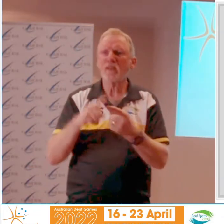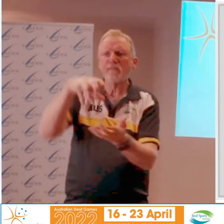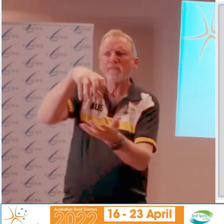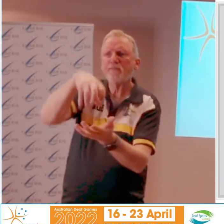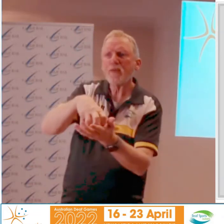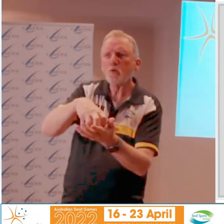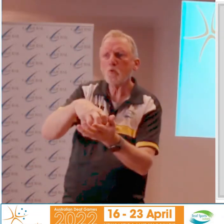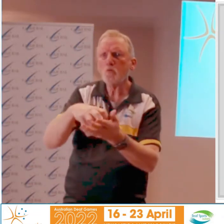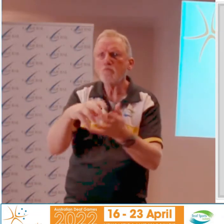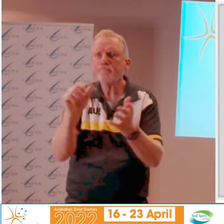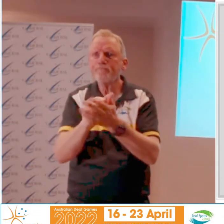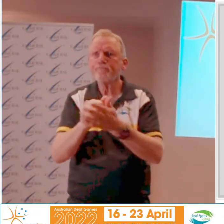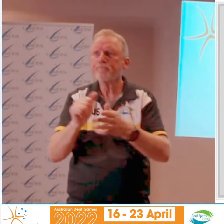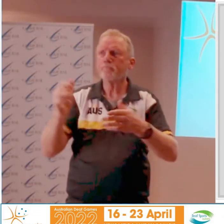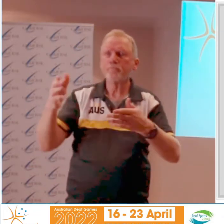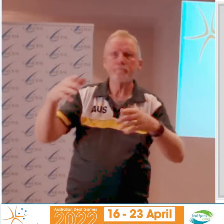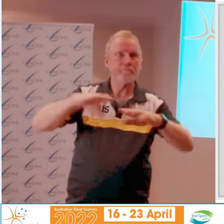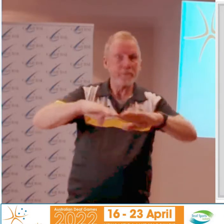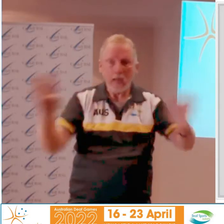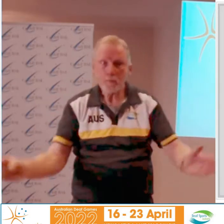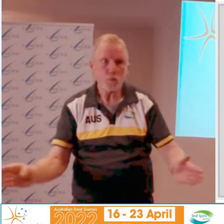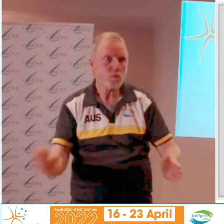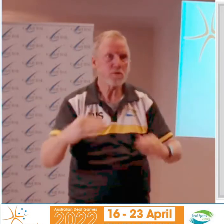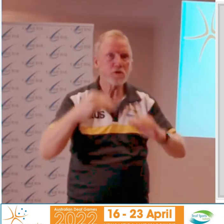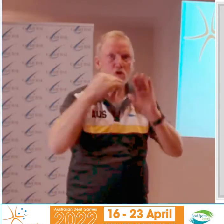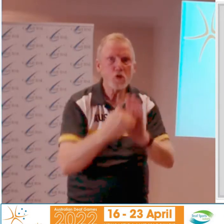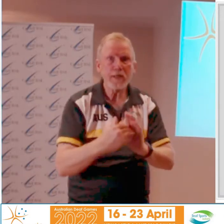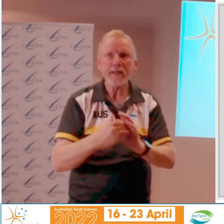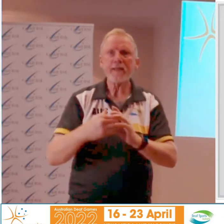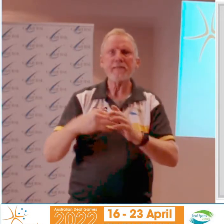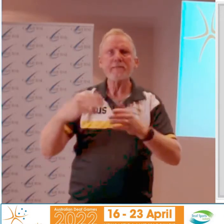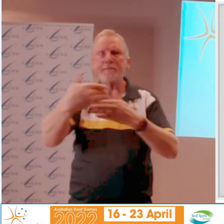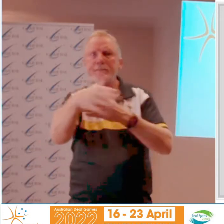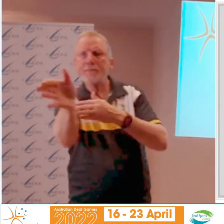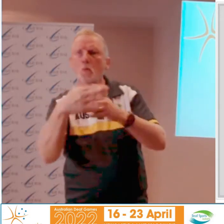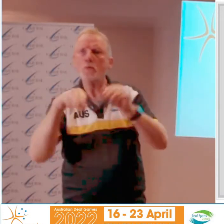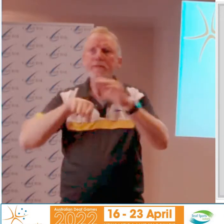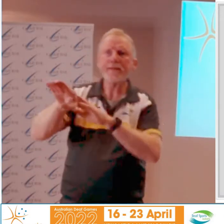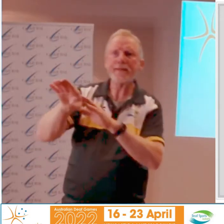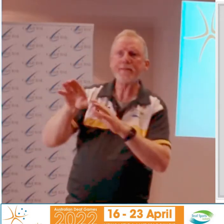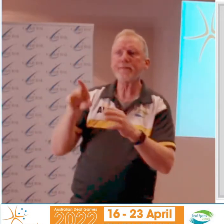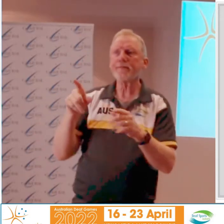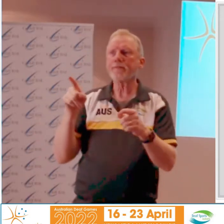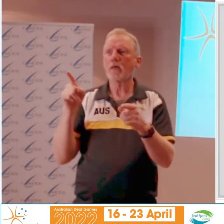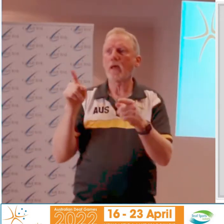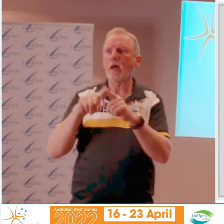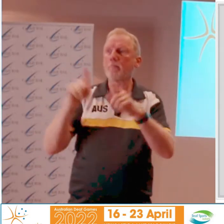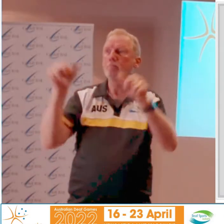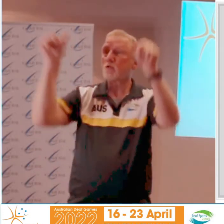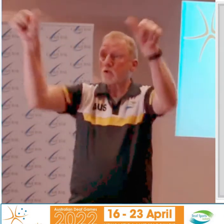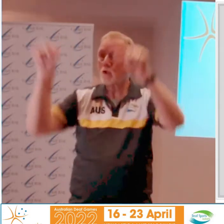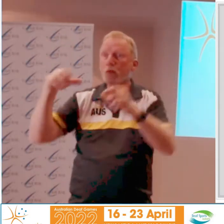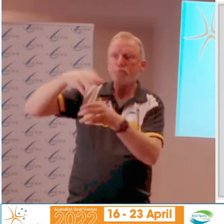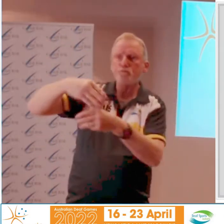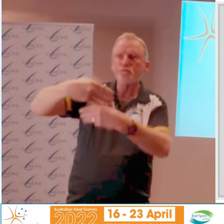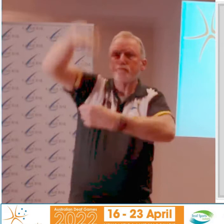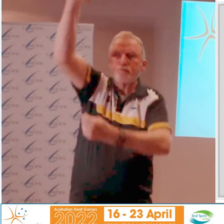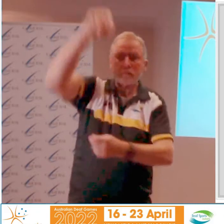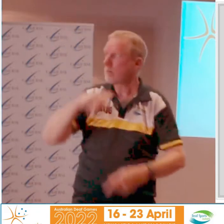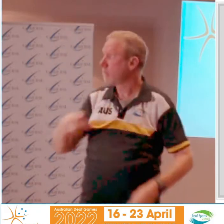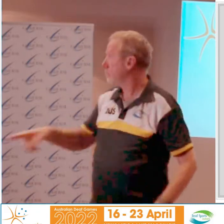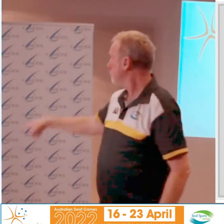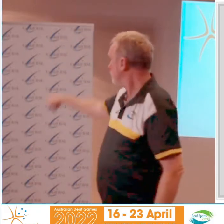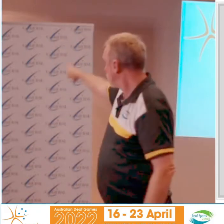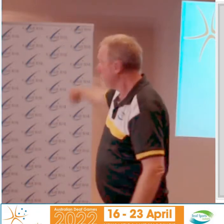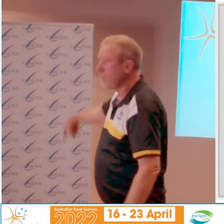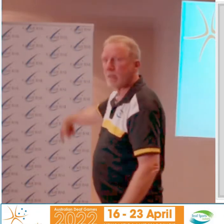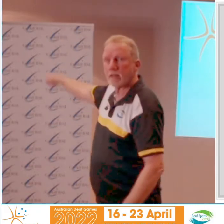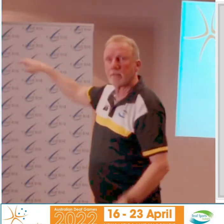includes transport um venues something like things like tables chairs making sure people can access